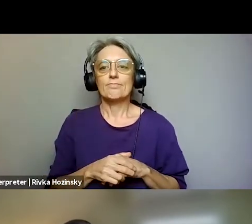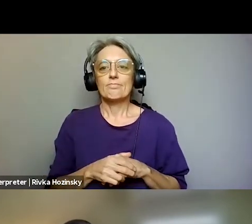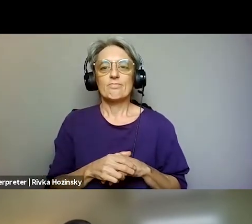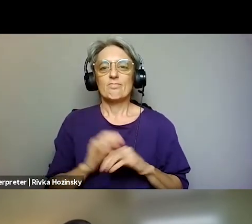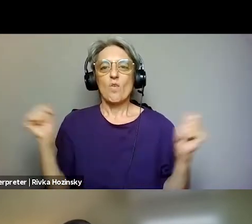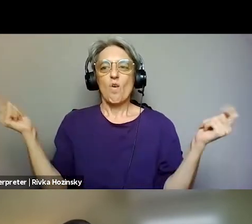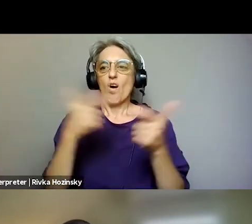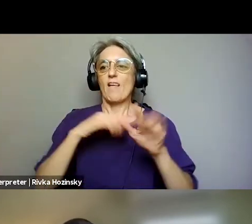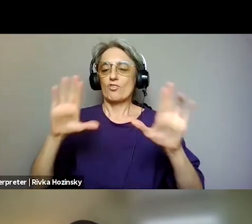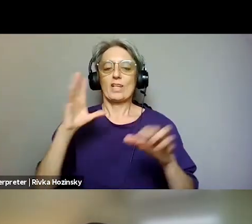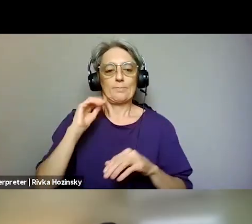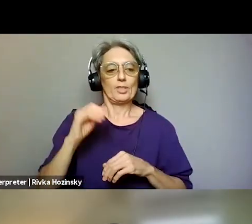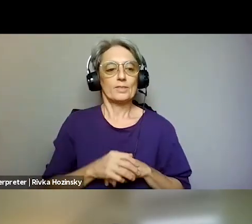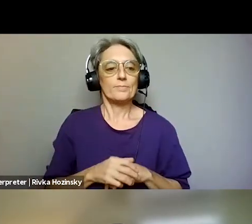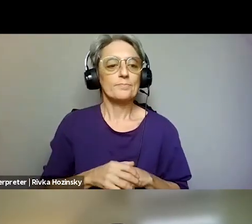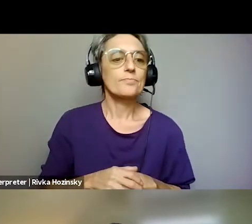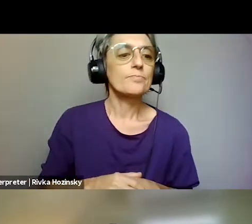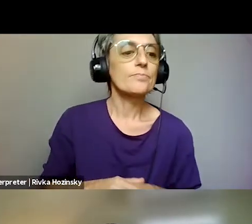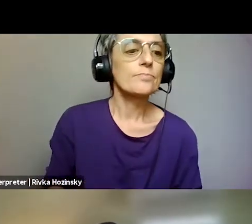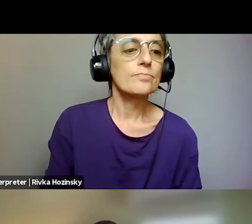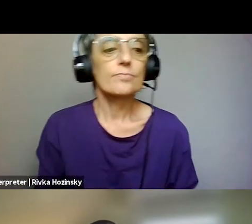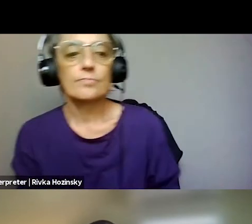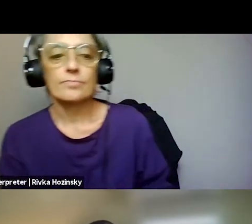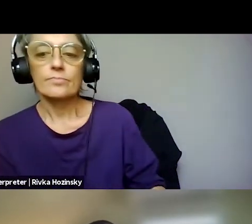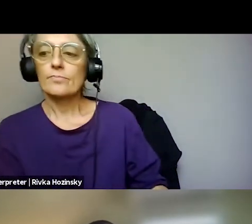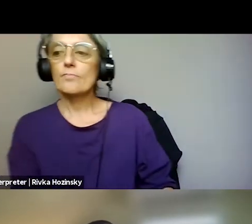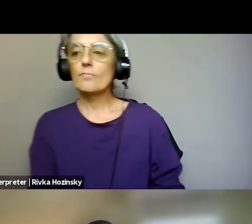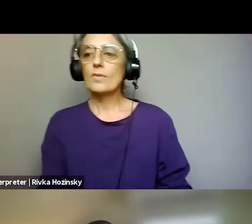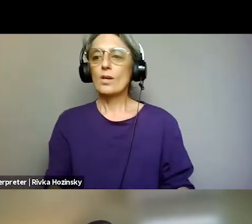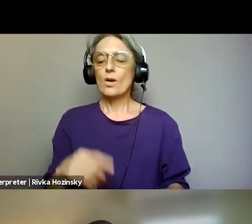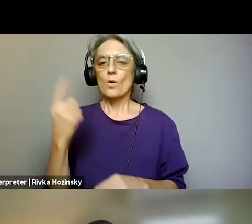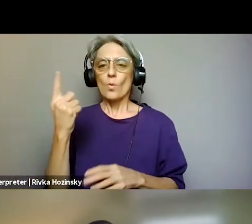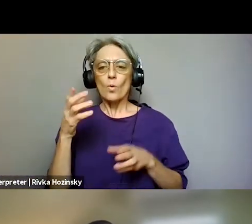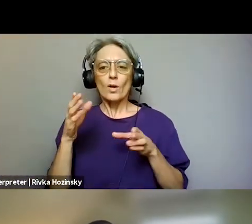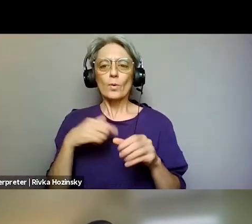you know an example of one way to really make sure that groups are meaningfully engaged.